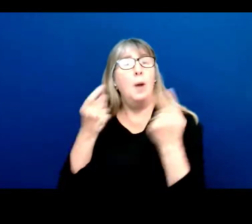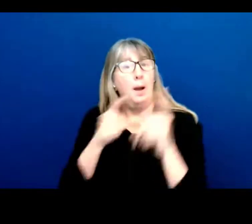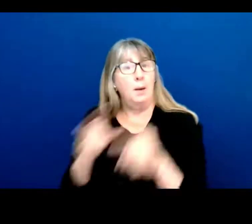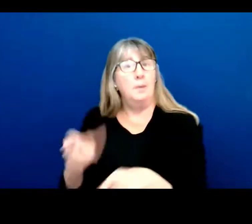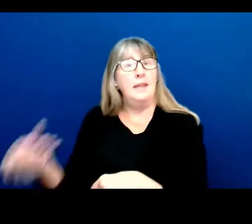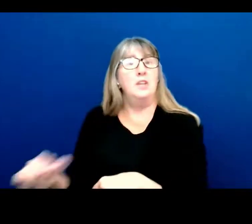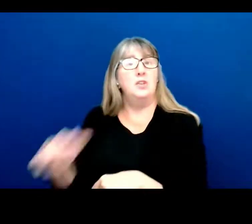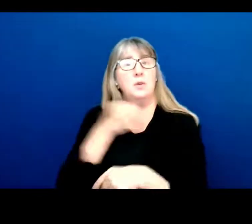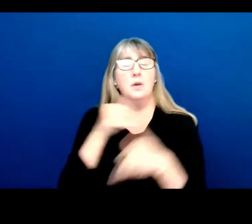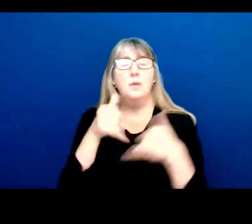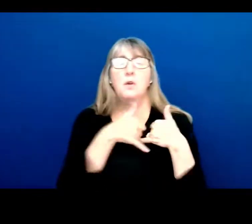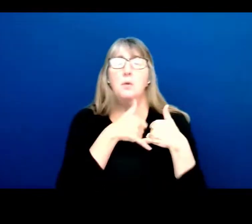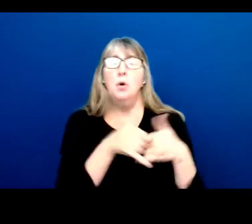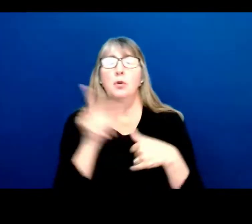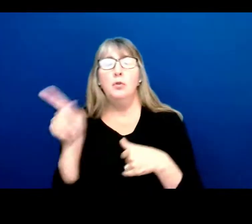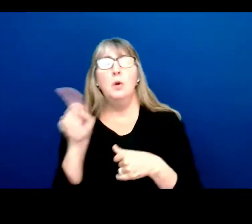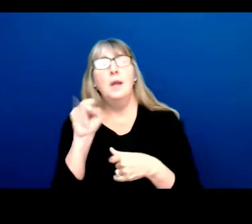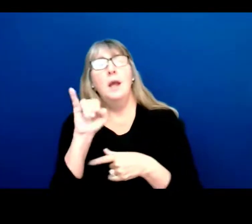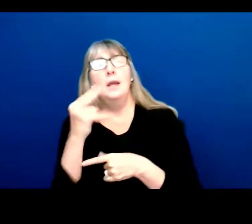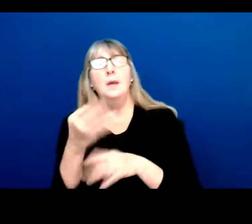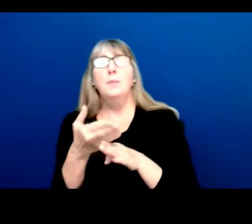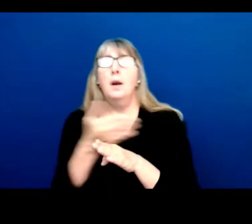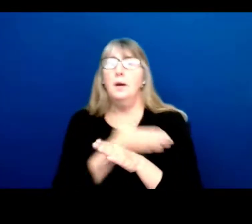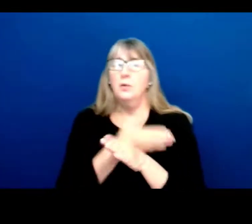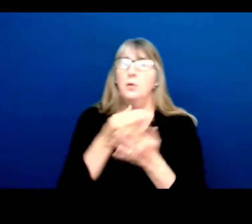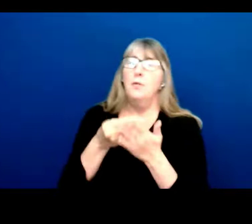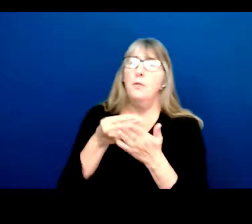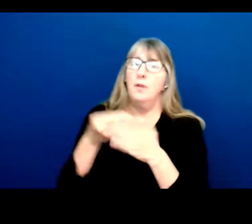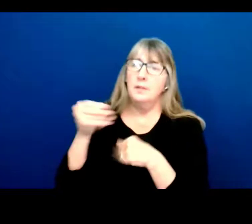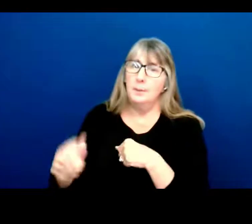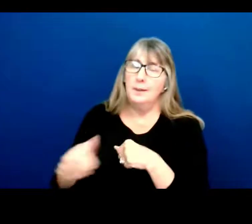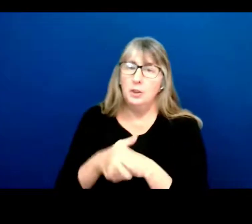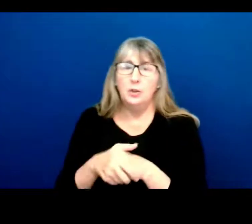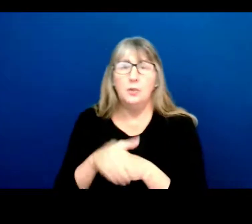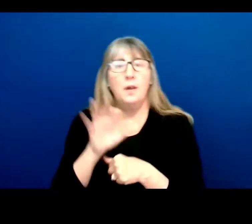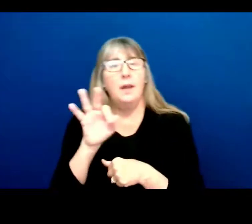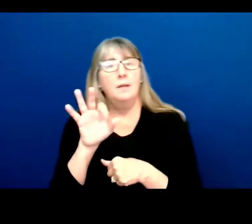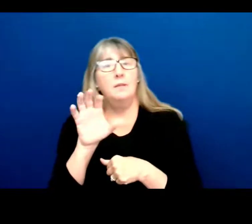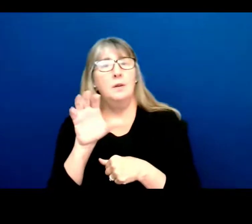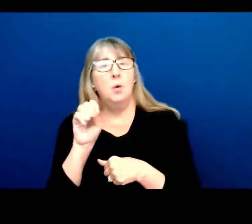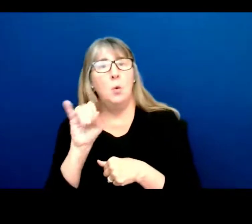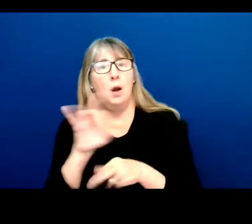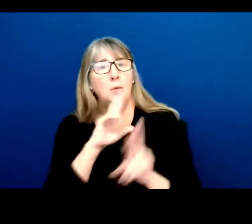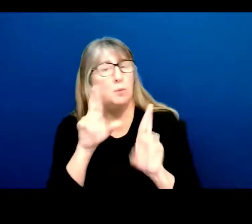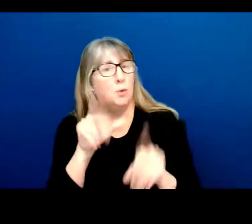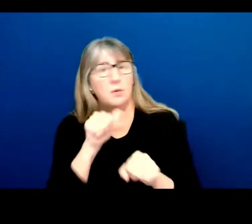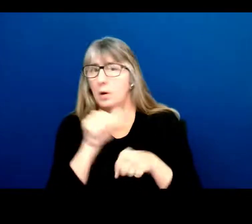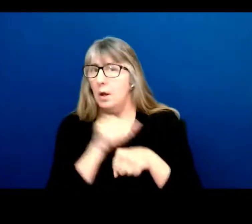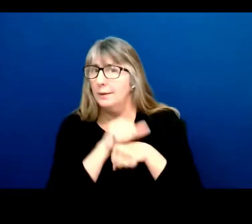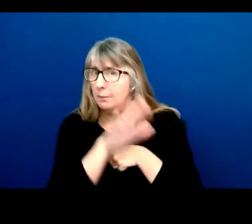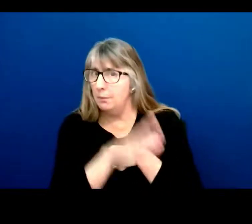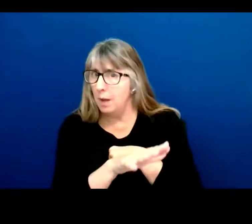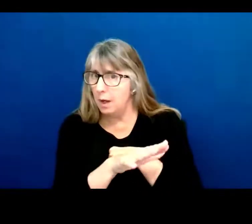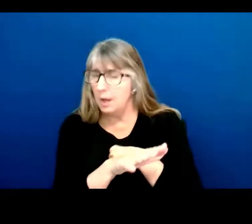prior to the expenditure of funds. The FCOI reports are not submitted until after award,